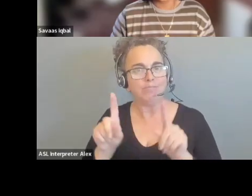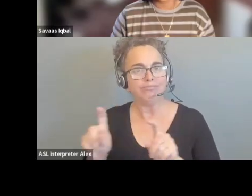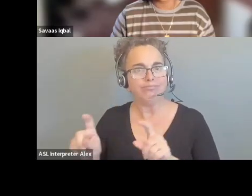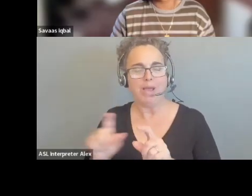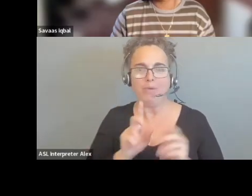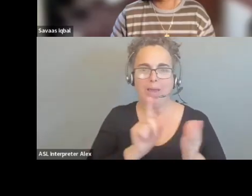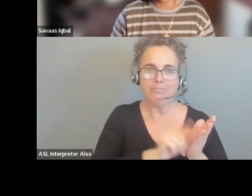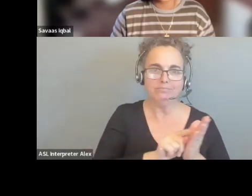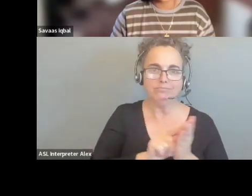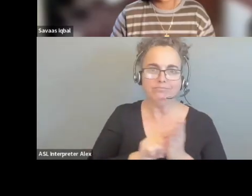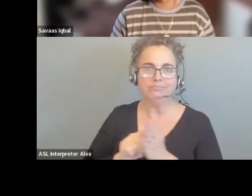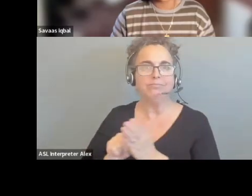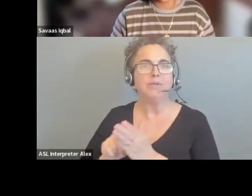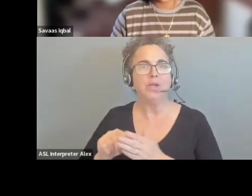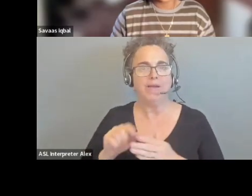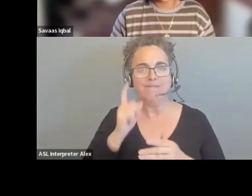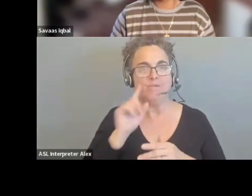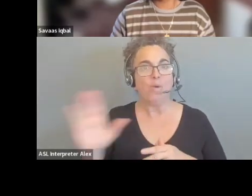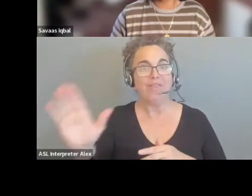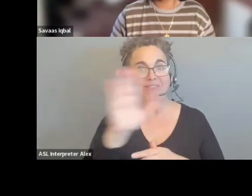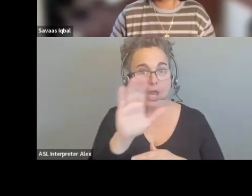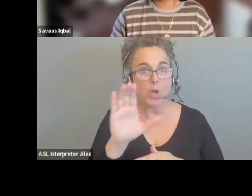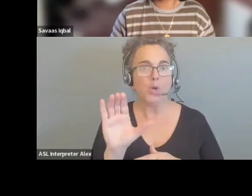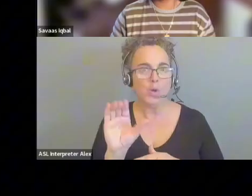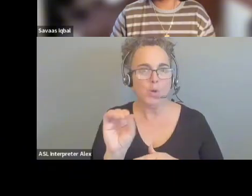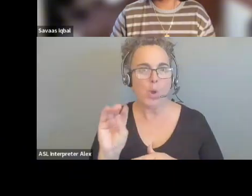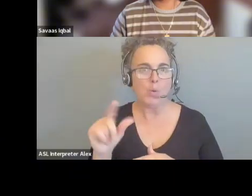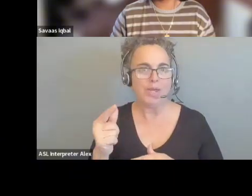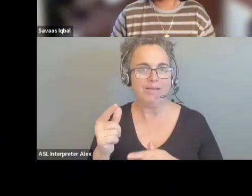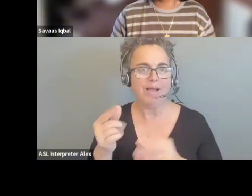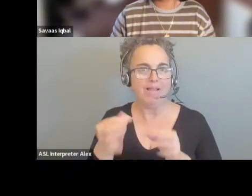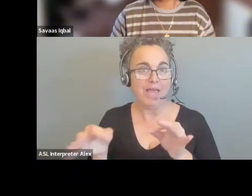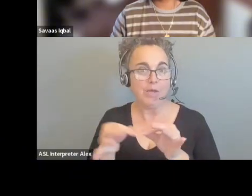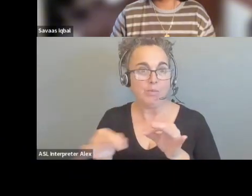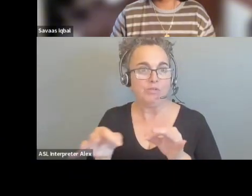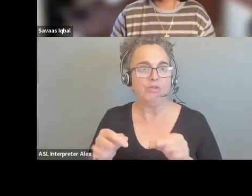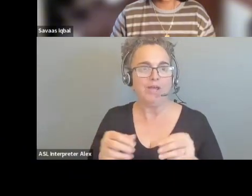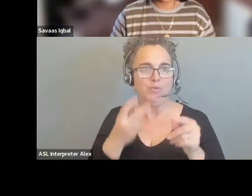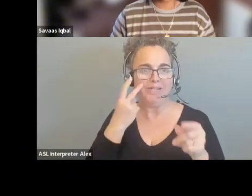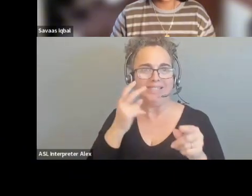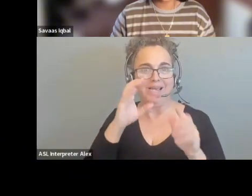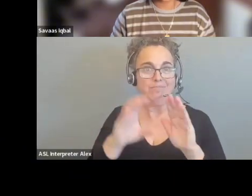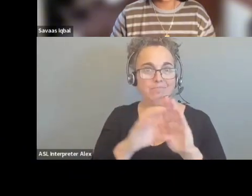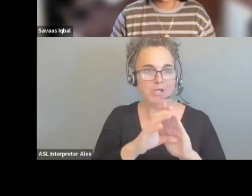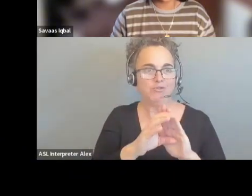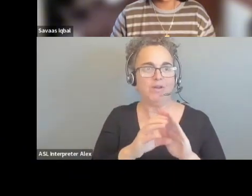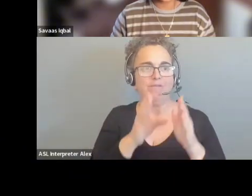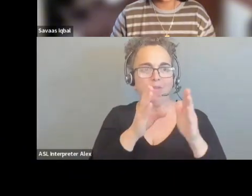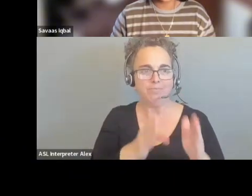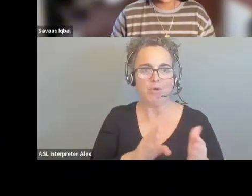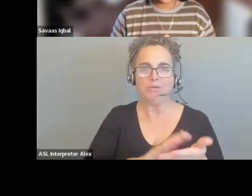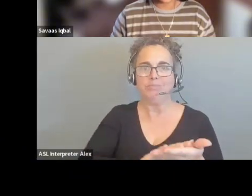for their co, for their coding language. And over here you can see an image of someone actually using the Microbit kit with